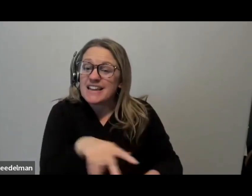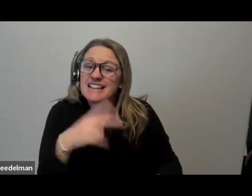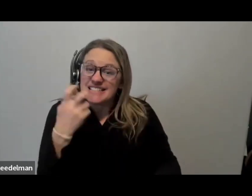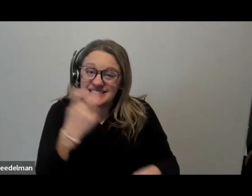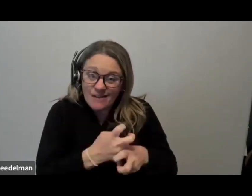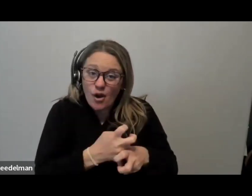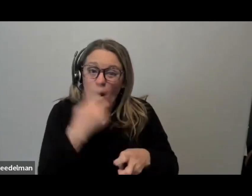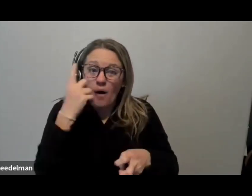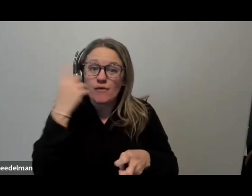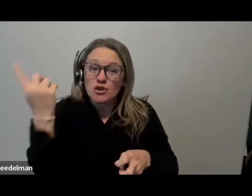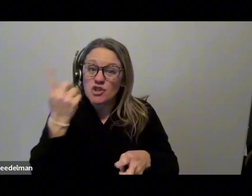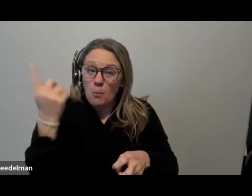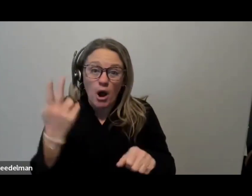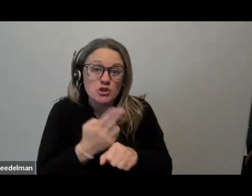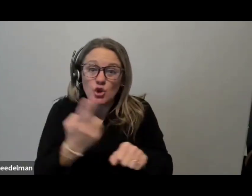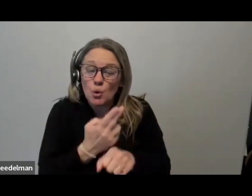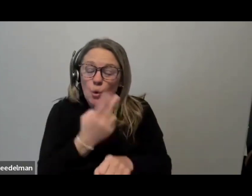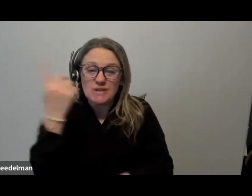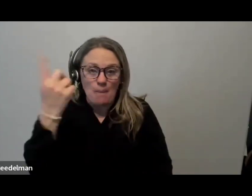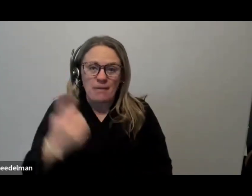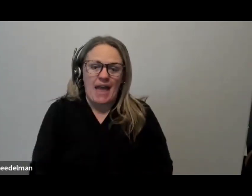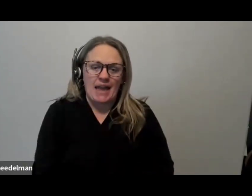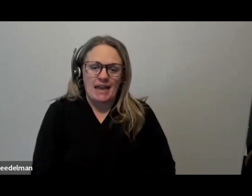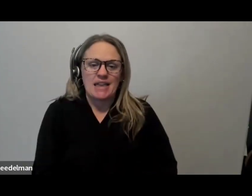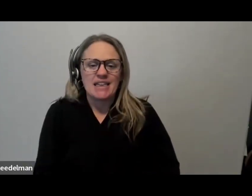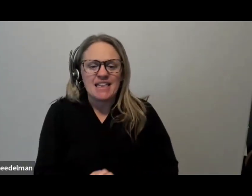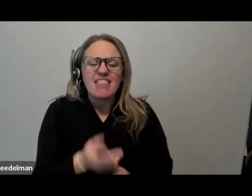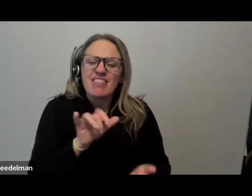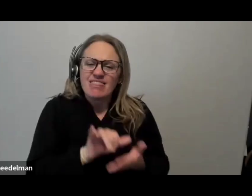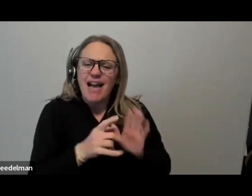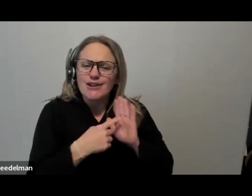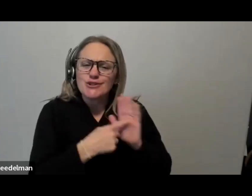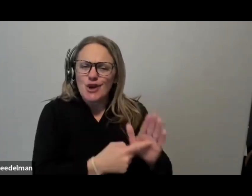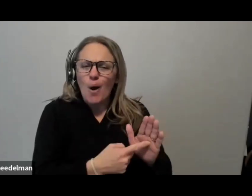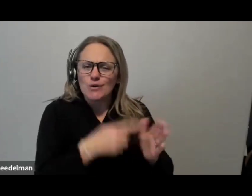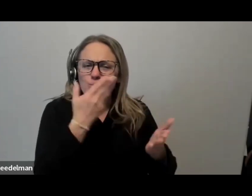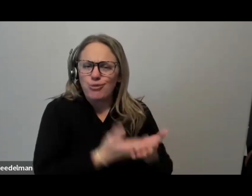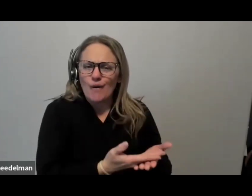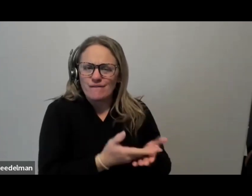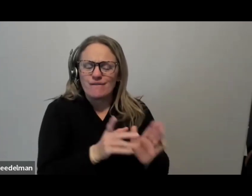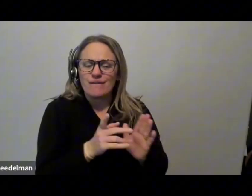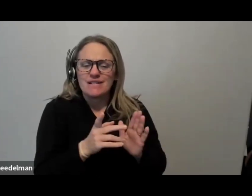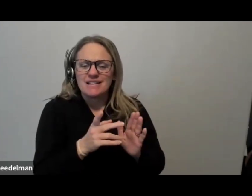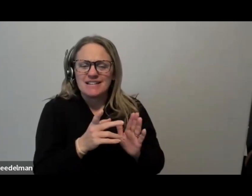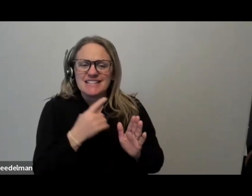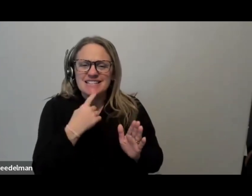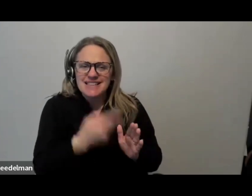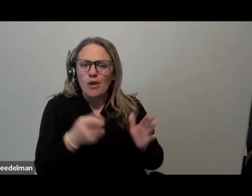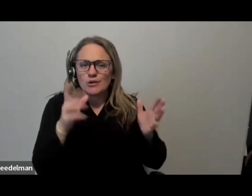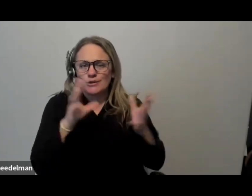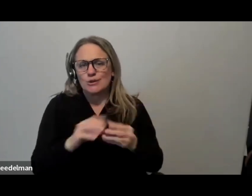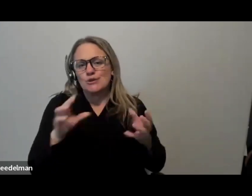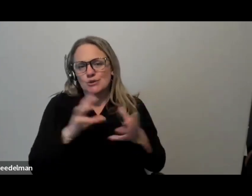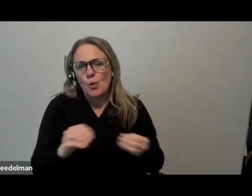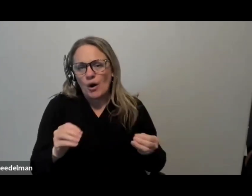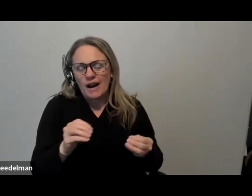Just tells the story in a way that resonates with stakeholders and helps them understand that the curb cut problem that was addressed before.